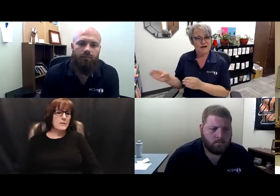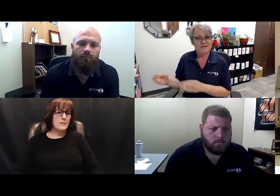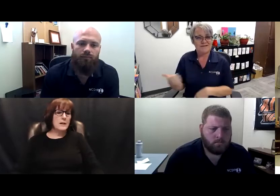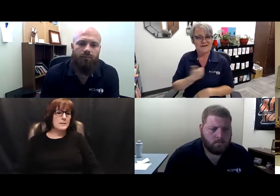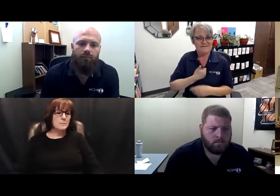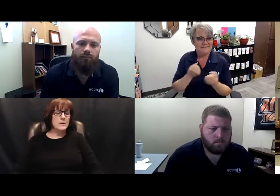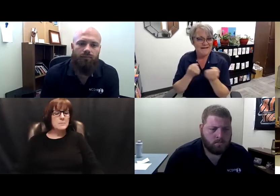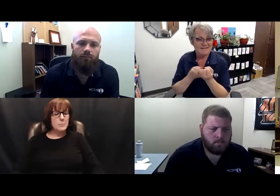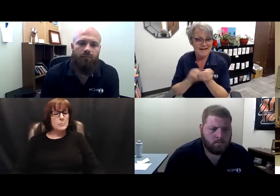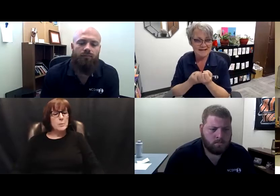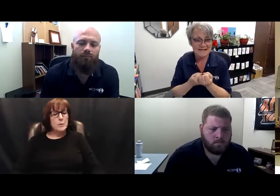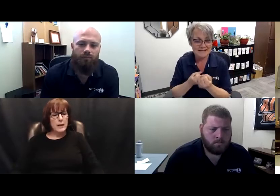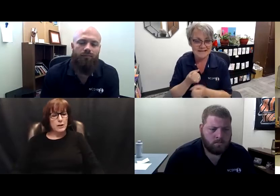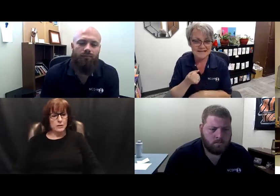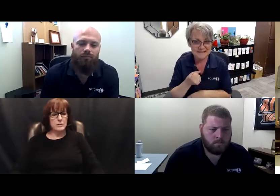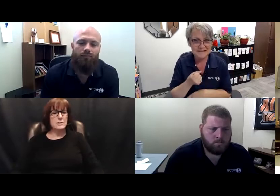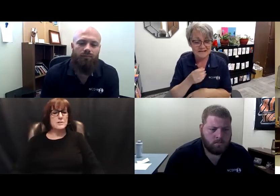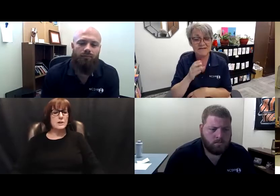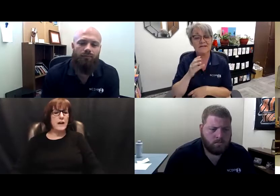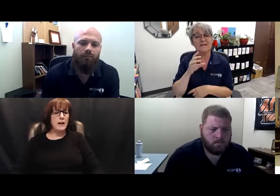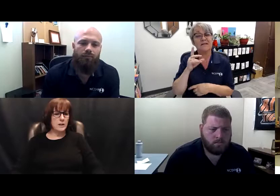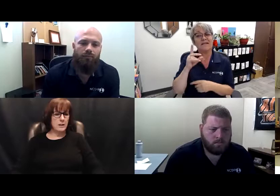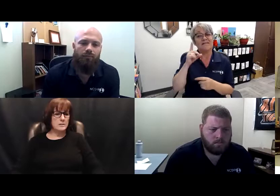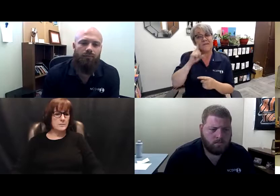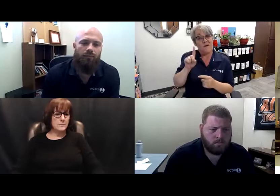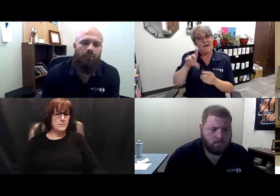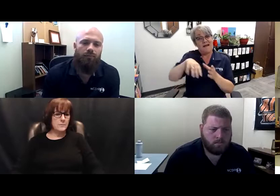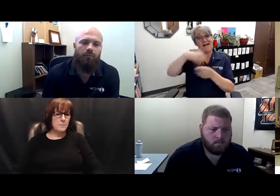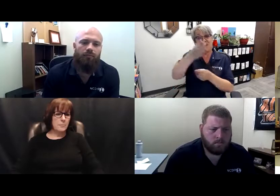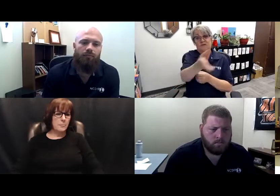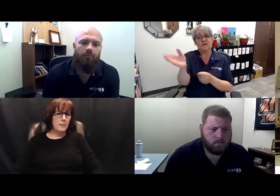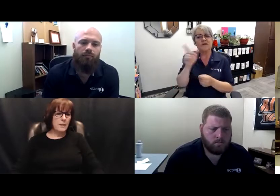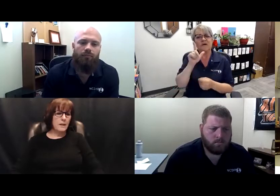that be be prepared to self-advocate